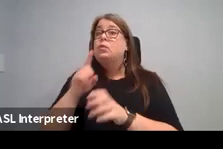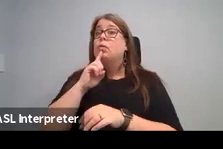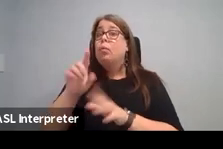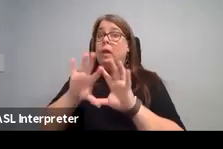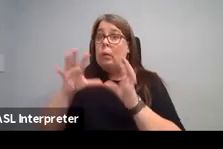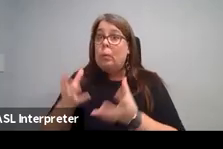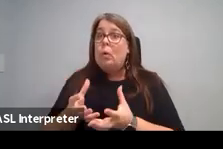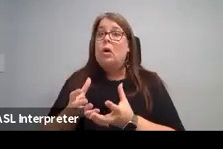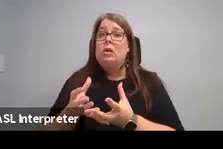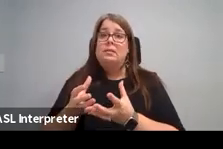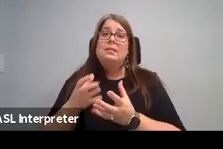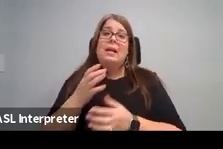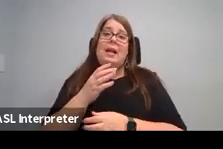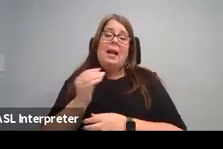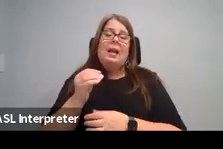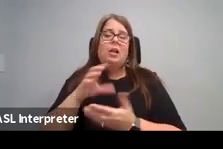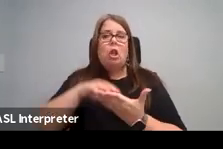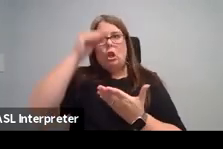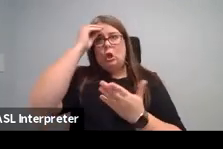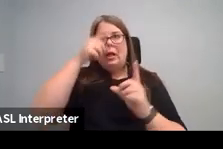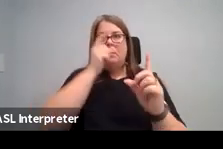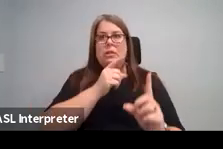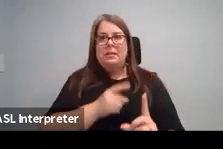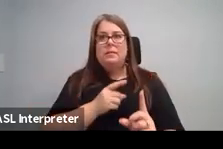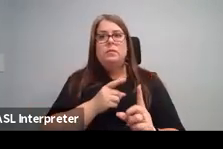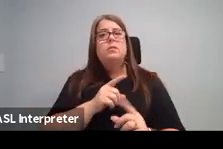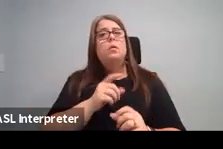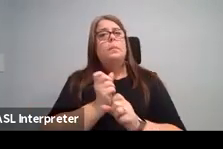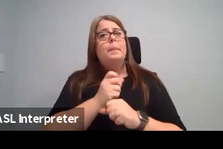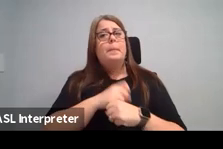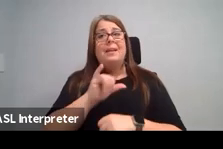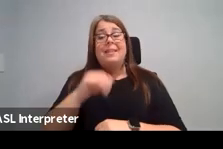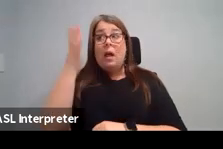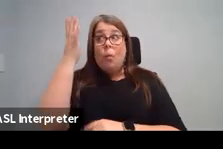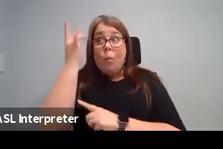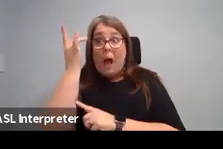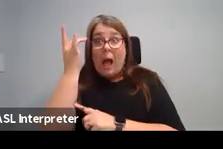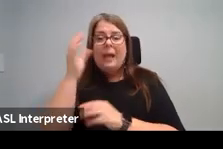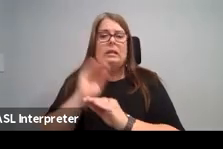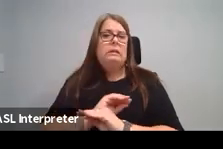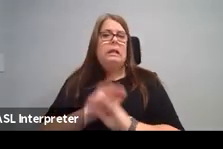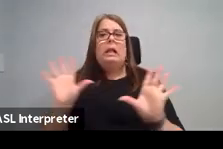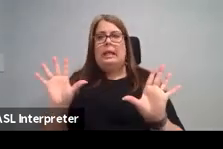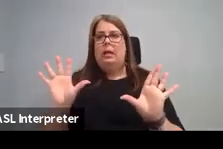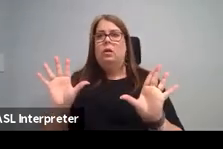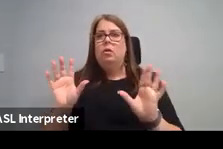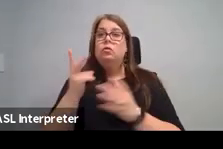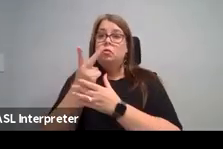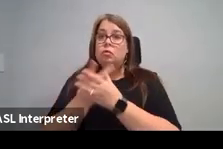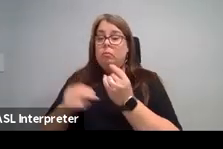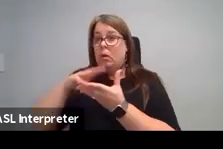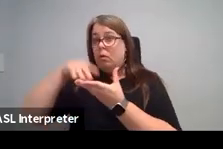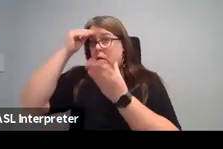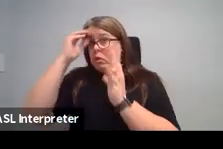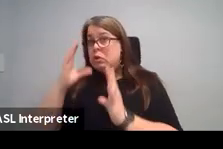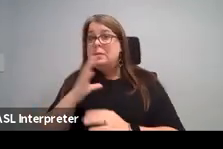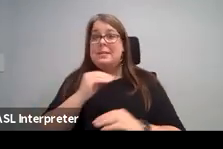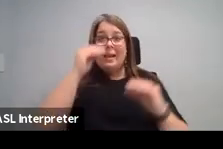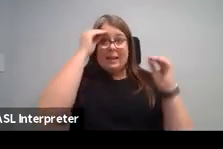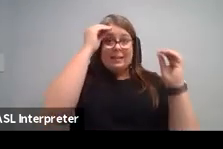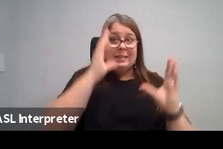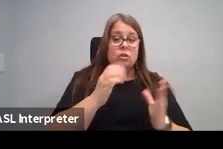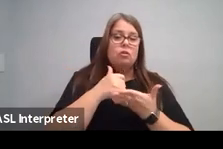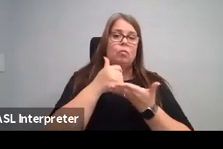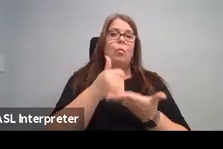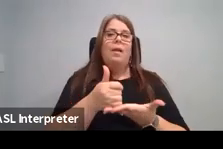Allison Frenzel : So really making that why President to book the students and the teacher will help in getting the year going in a positive way.